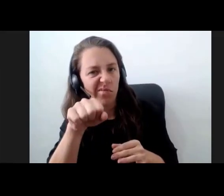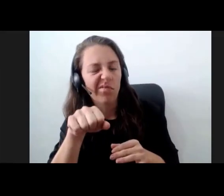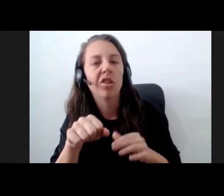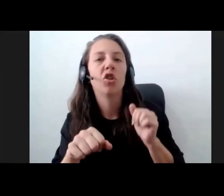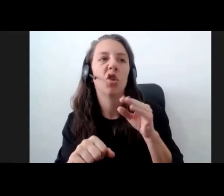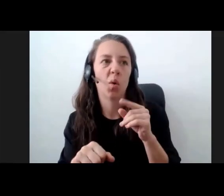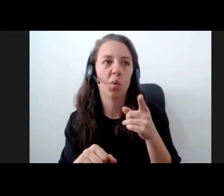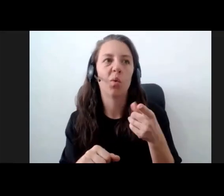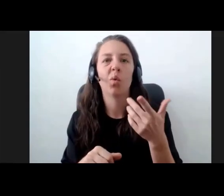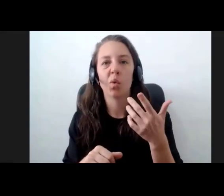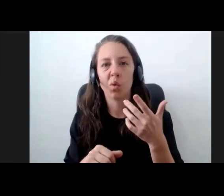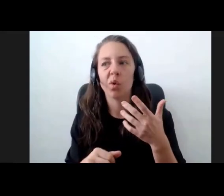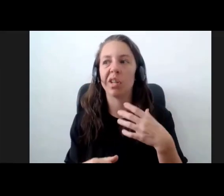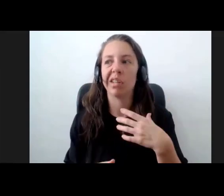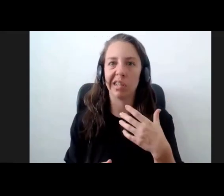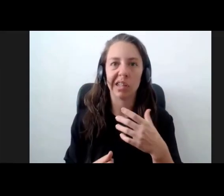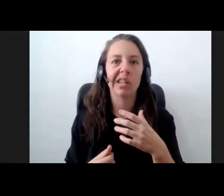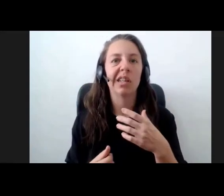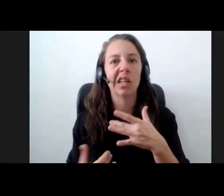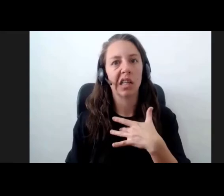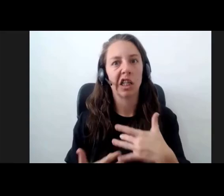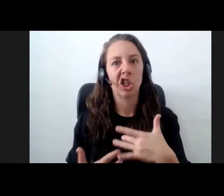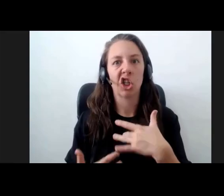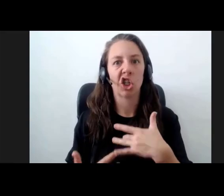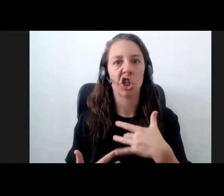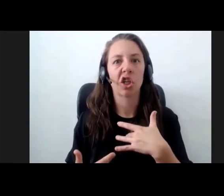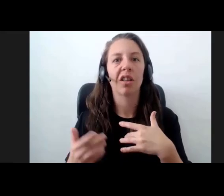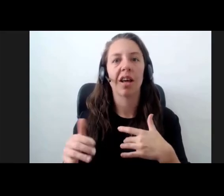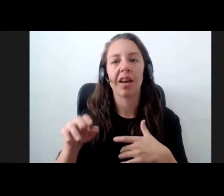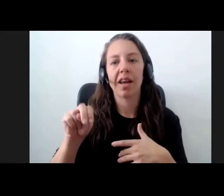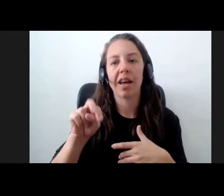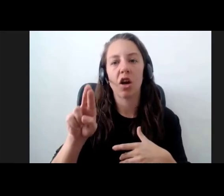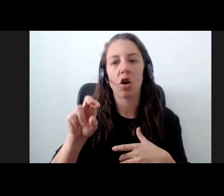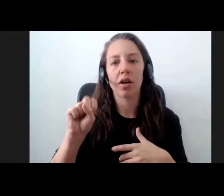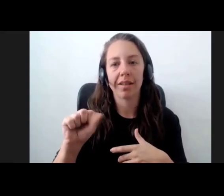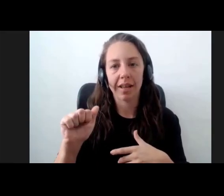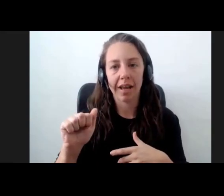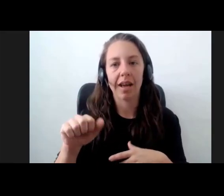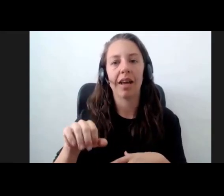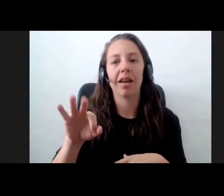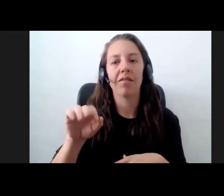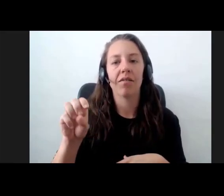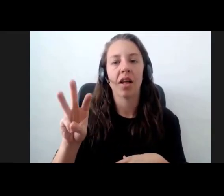that NRSA fellowship review may be disadvantaging some highly qualified promising applicants.